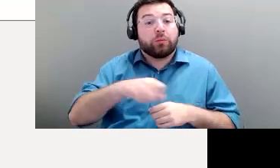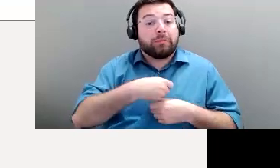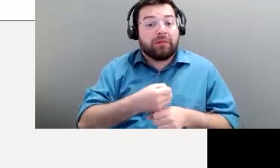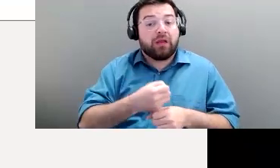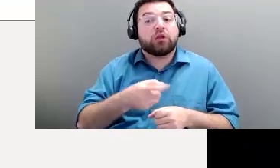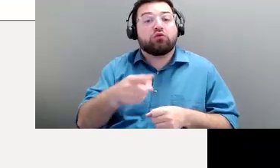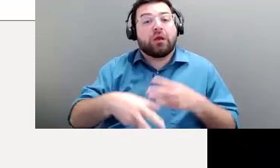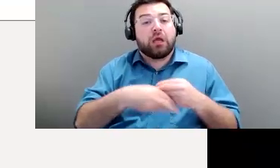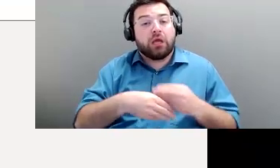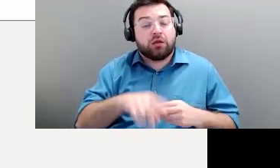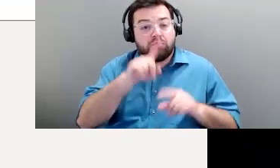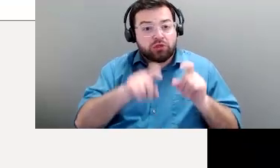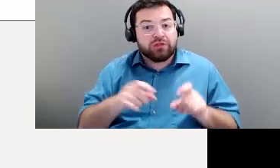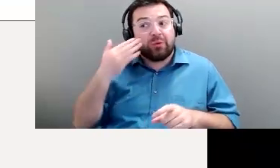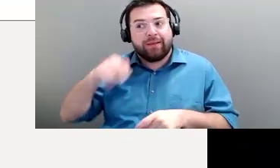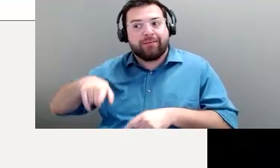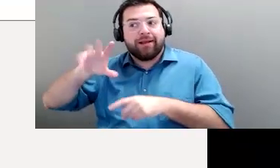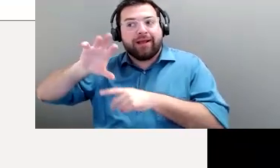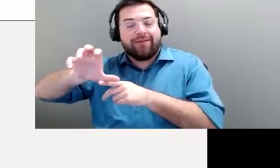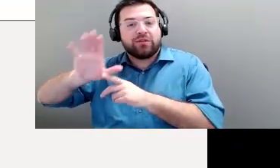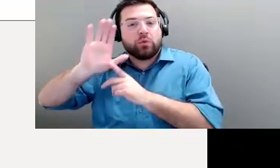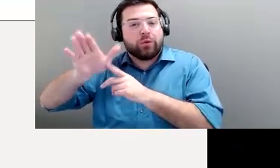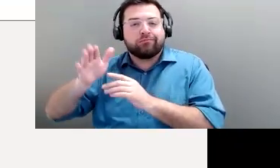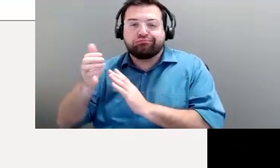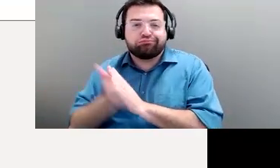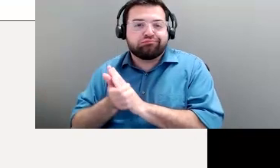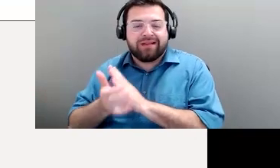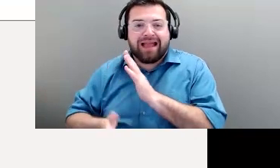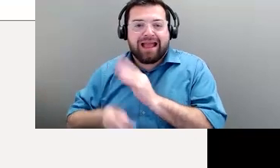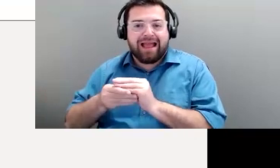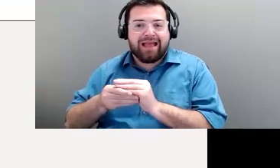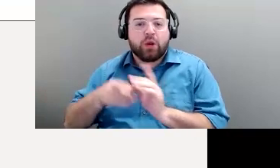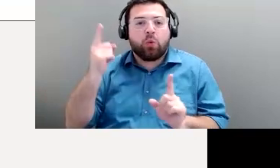Canvas automatically adds, one point to each one,